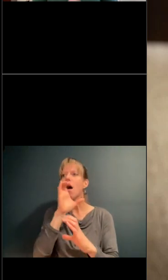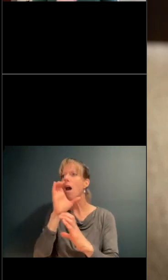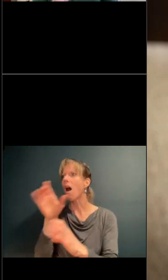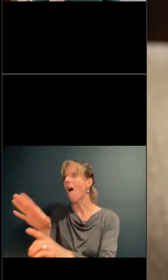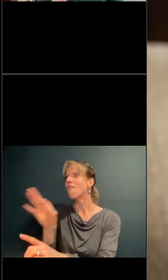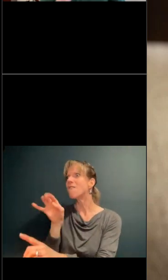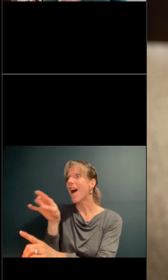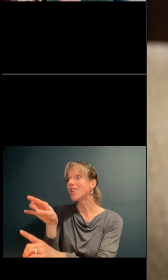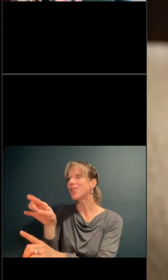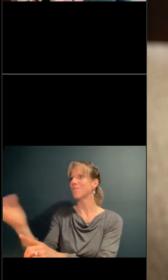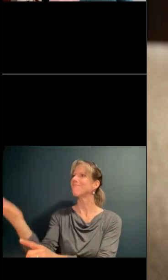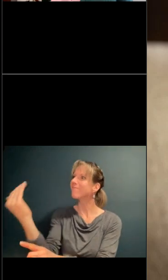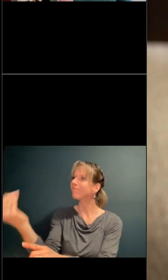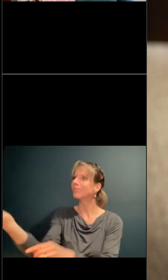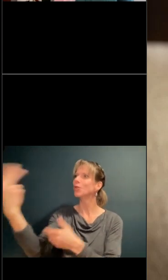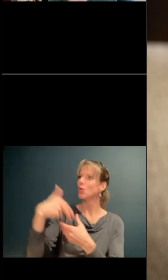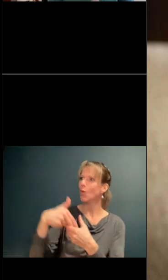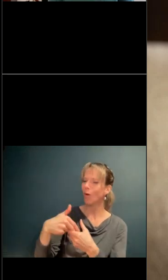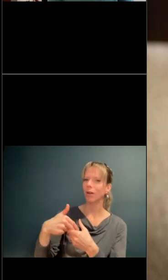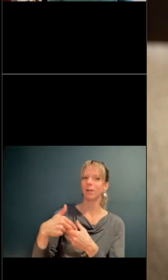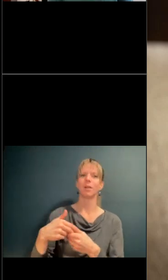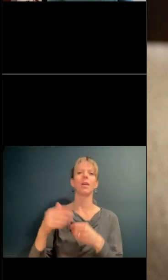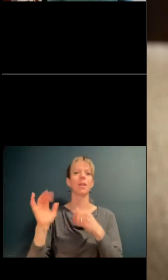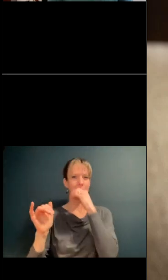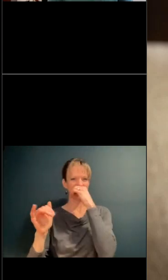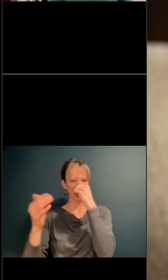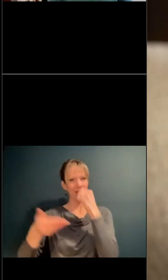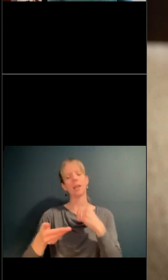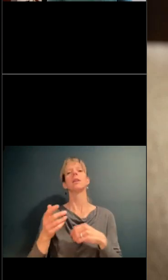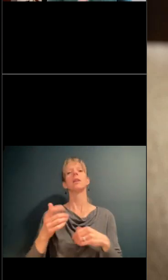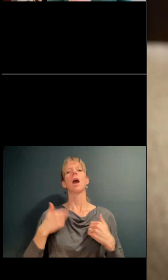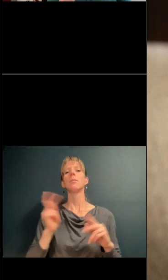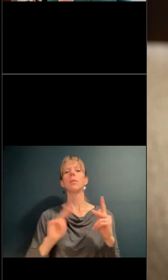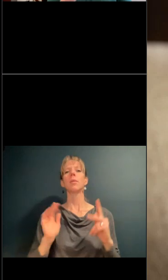I think this is what we heard from young people and their families, there's something about being